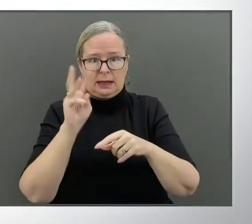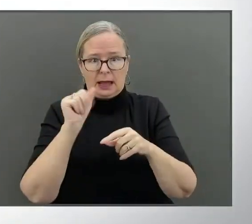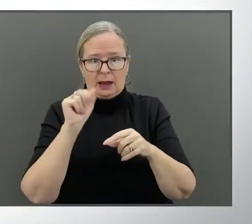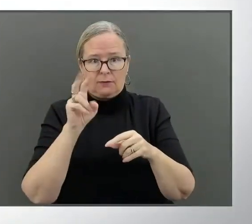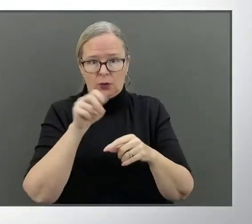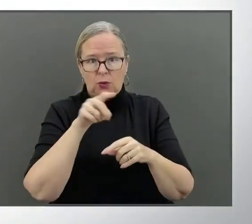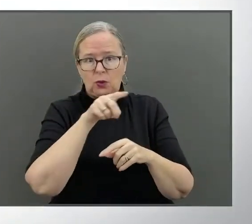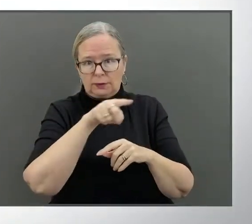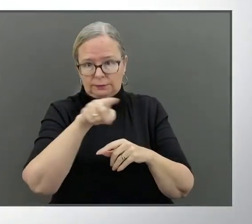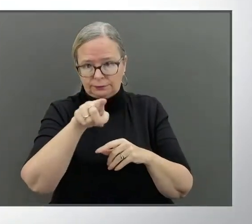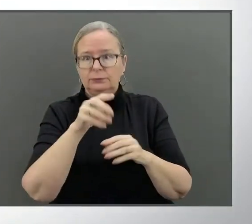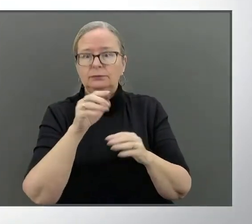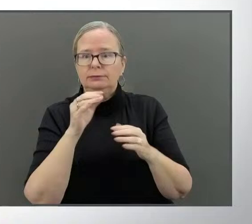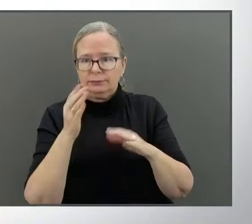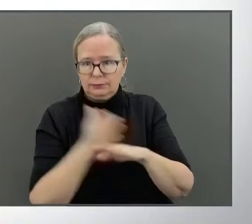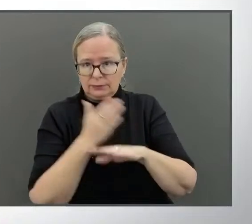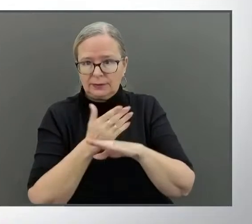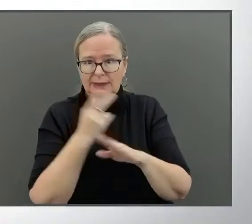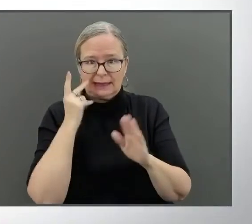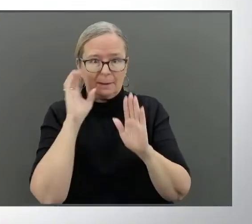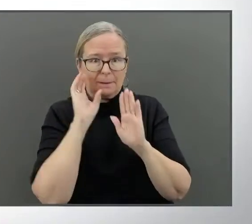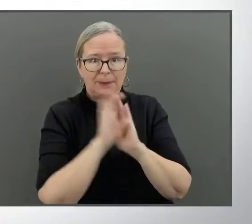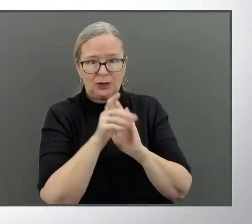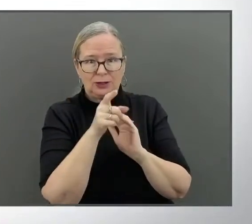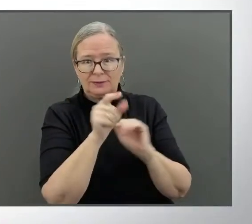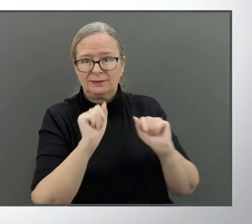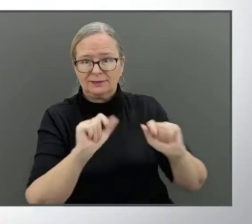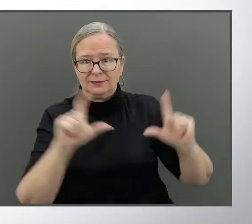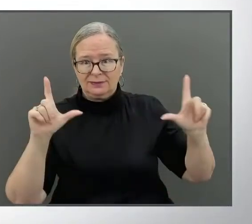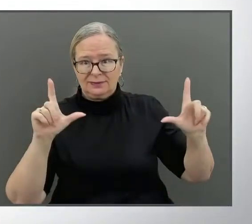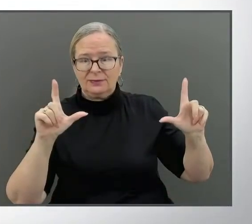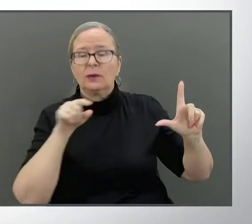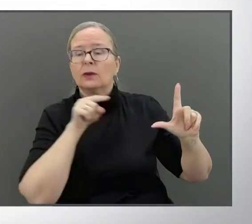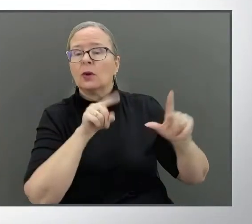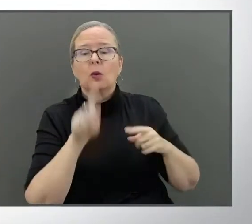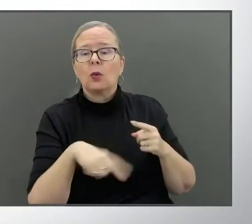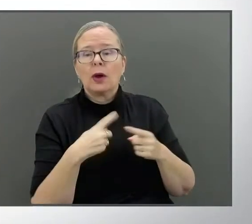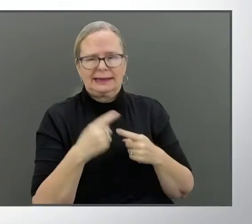was taken yesterday evening and you can see the excavation that was happening I was out there this